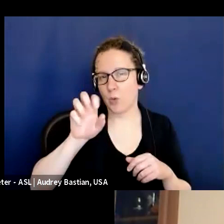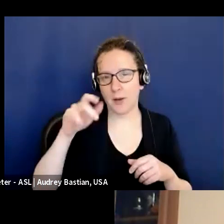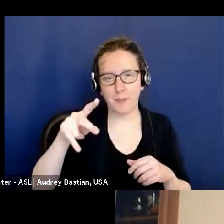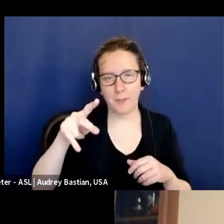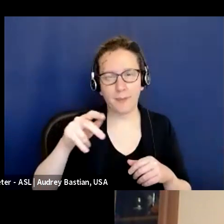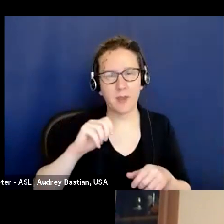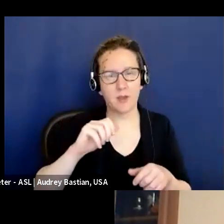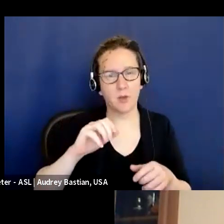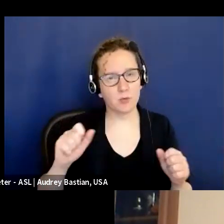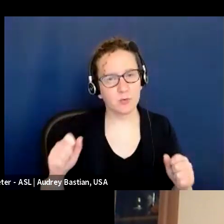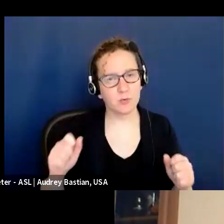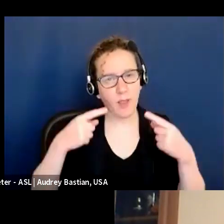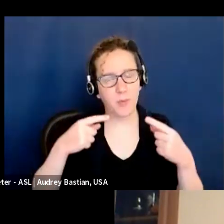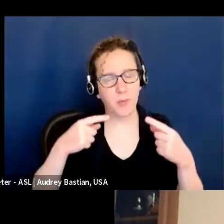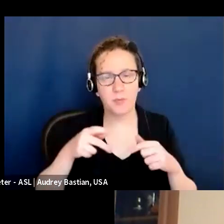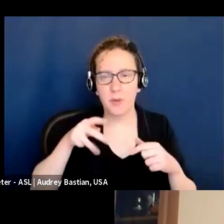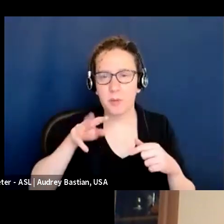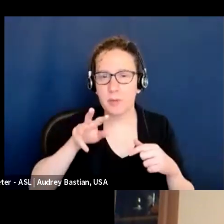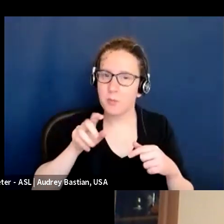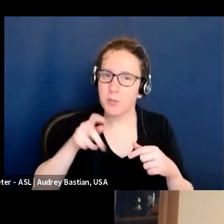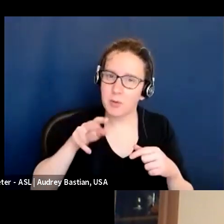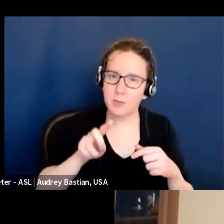with people with disabilities like yours or maybe not like yours. But